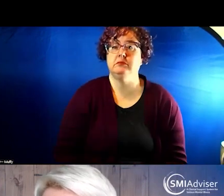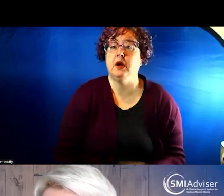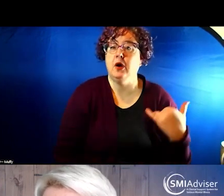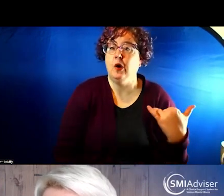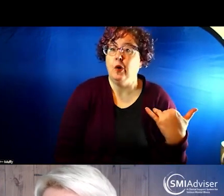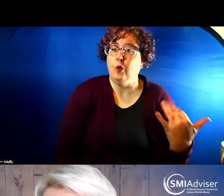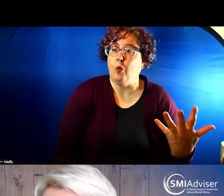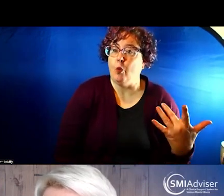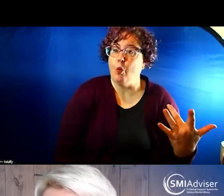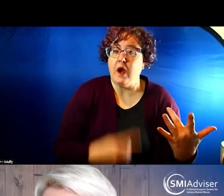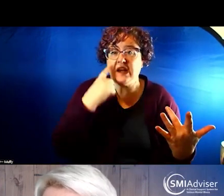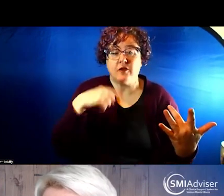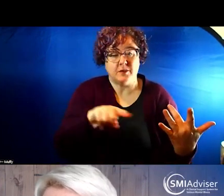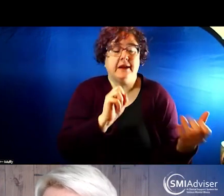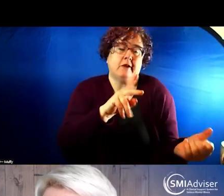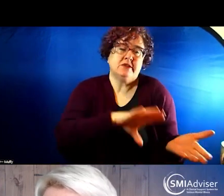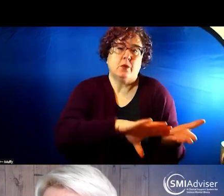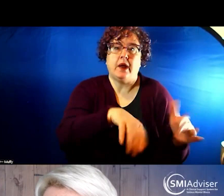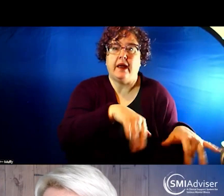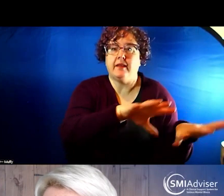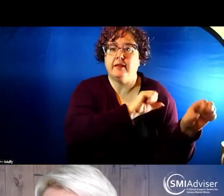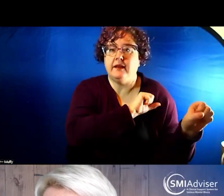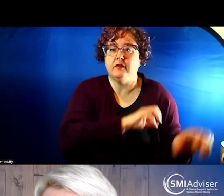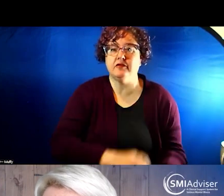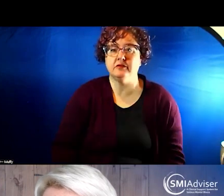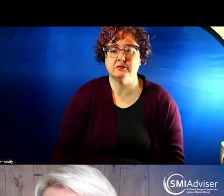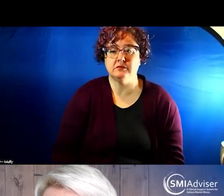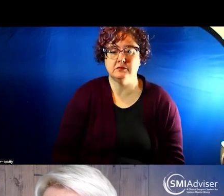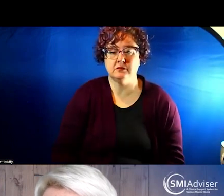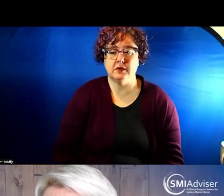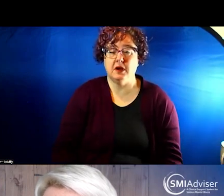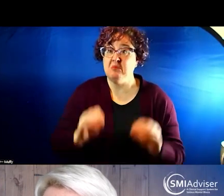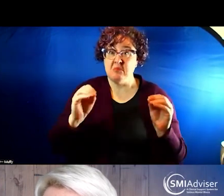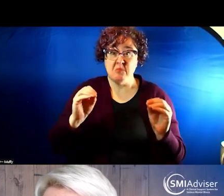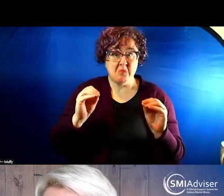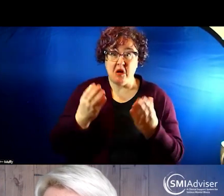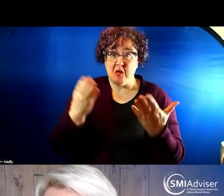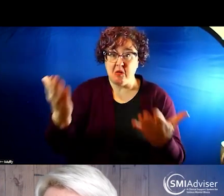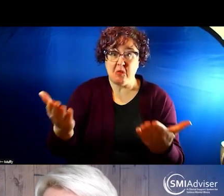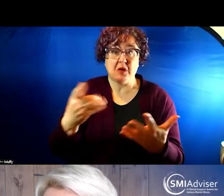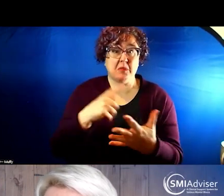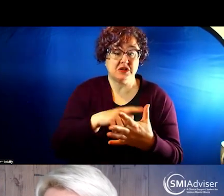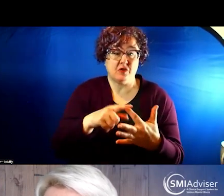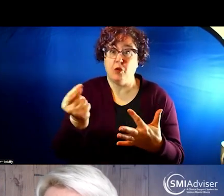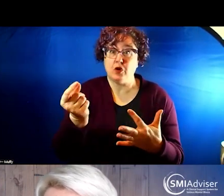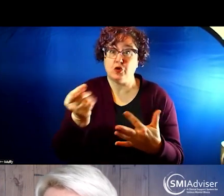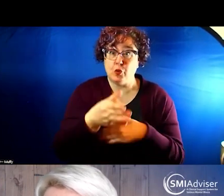TO LEAVE. WHEN IT WAS OKAY FOR ME TO LEAVE, THERE WAS NO RECOMMENDATION AFTER I LEFT.